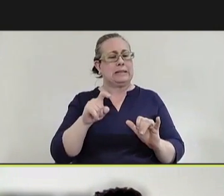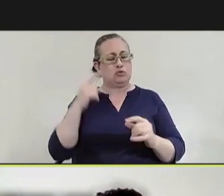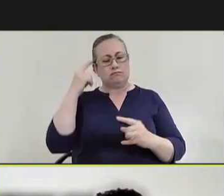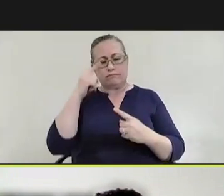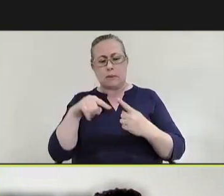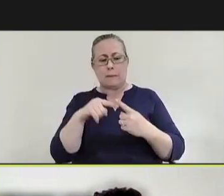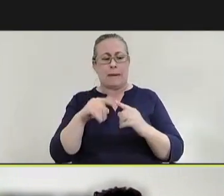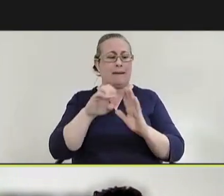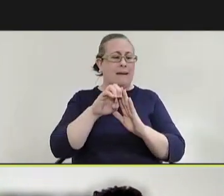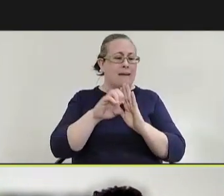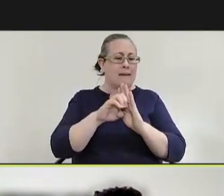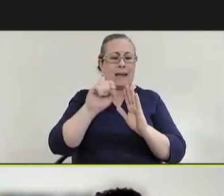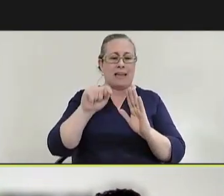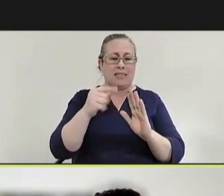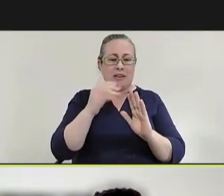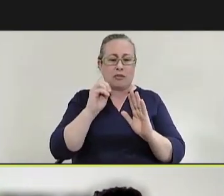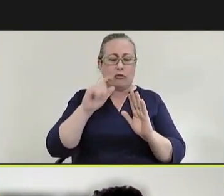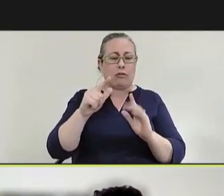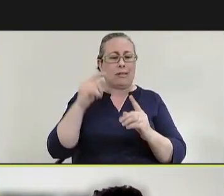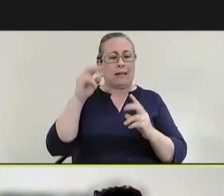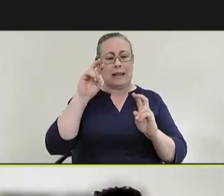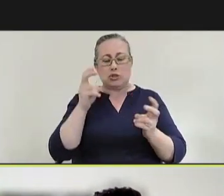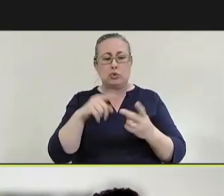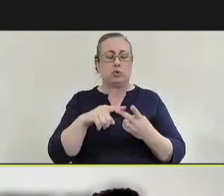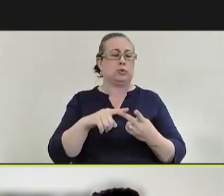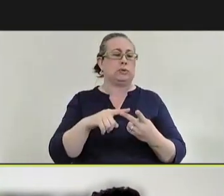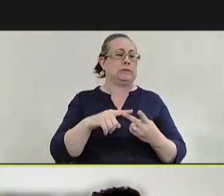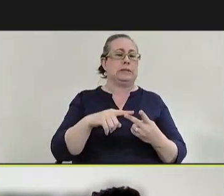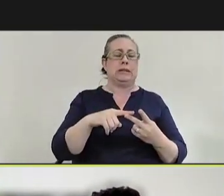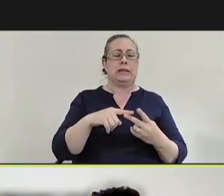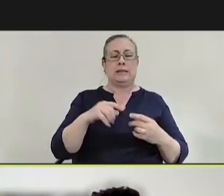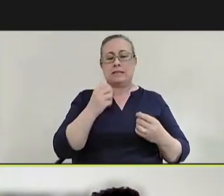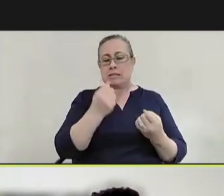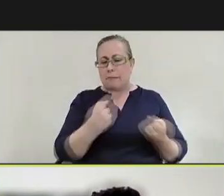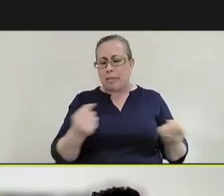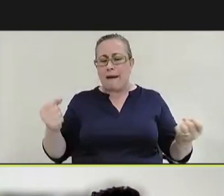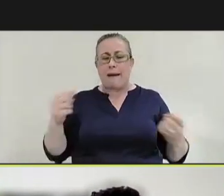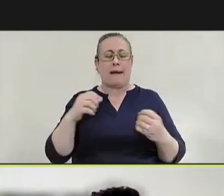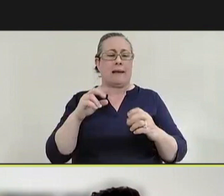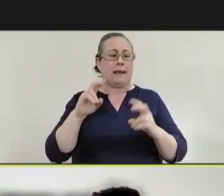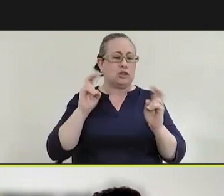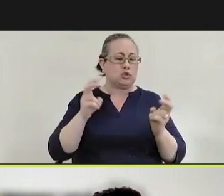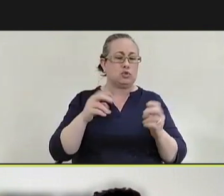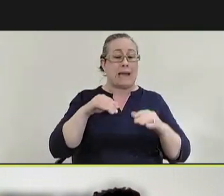and the delivery issues, the supply issues, the access issues for pregnant people, just like we